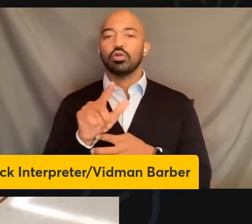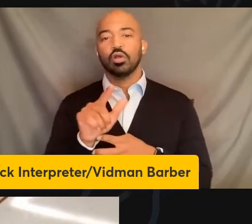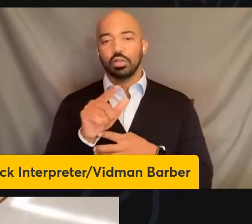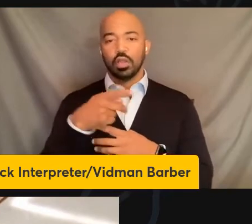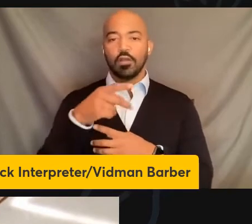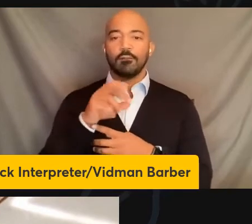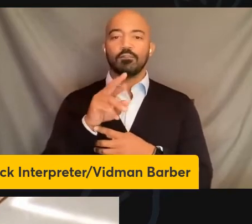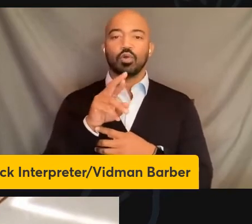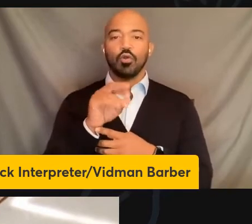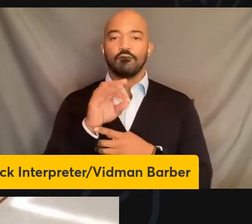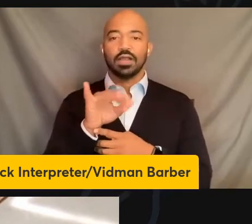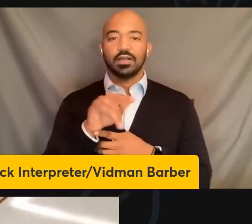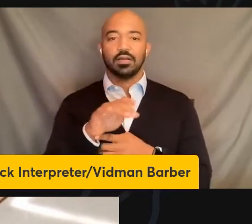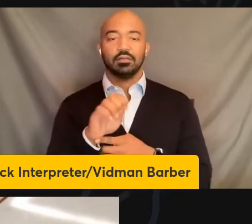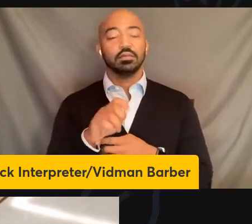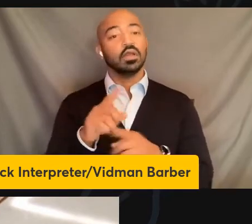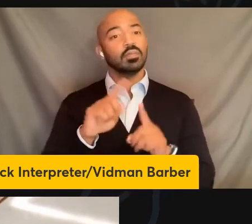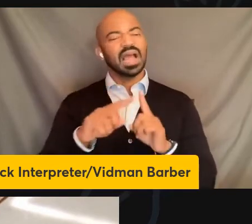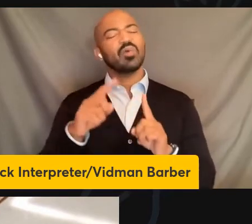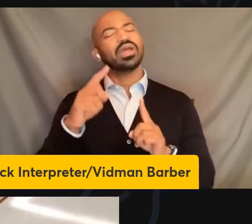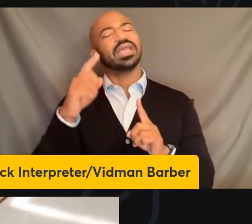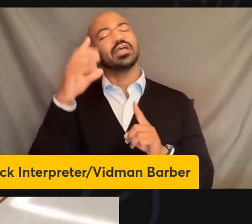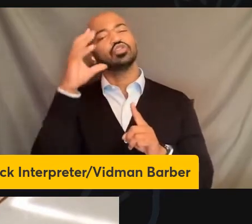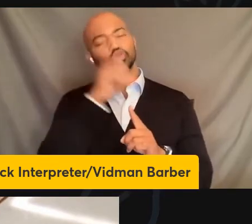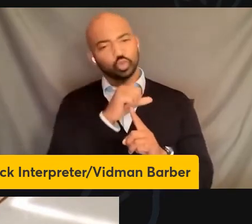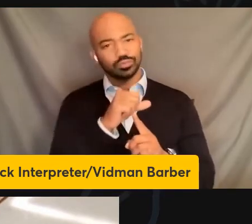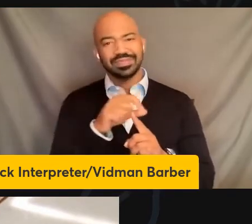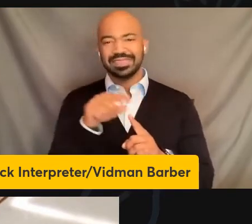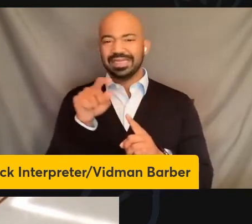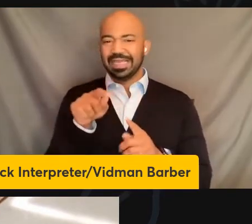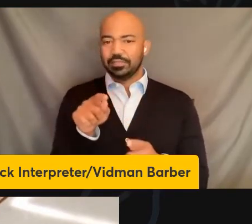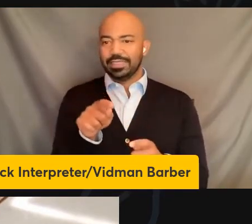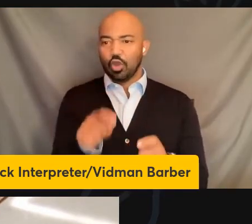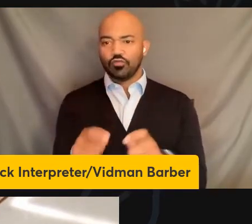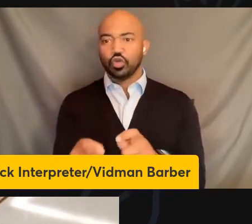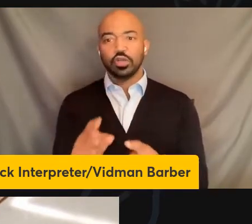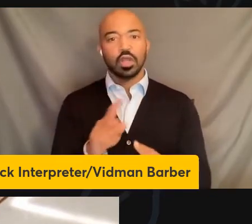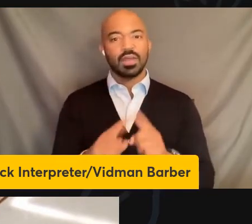pretty sure that they must be altered. But we'll have to describe and define what that alteration is like.